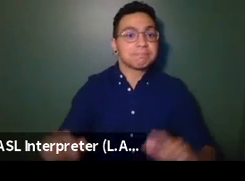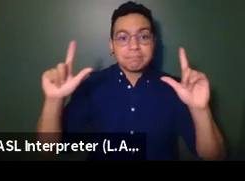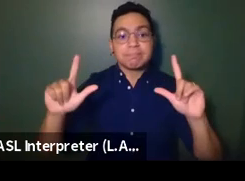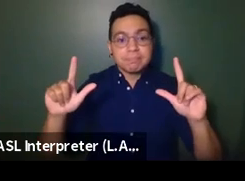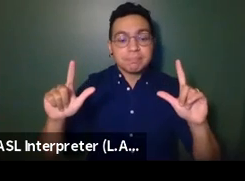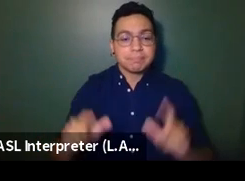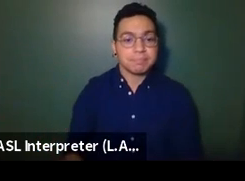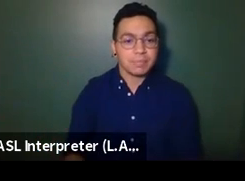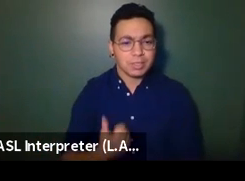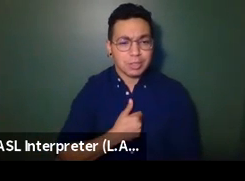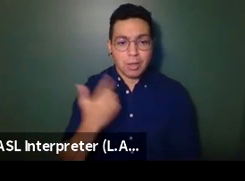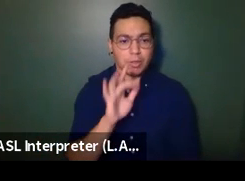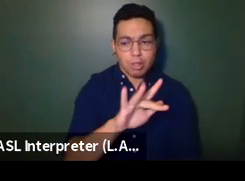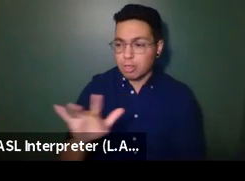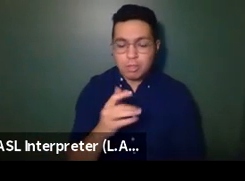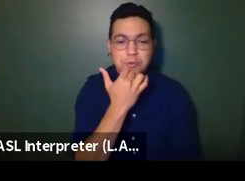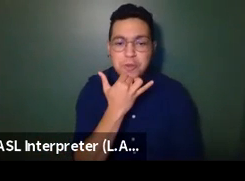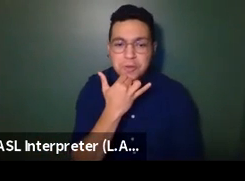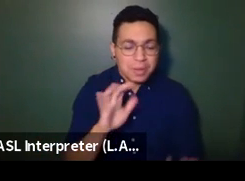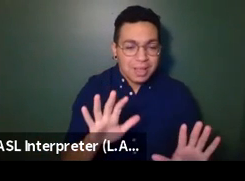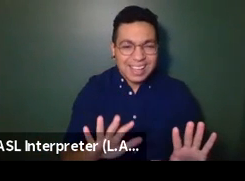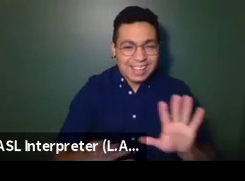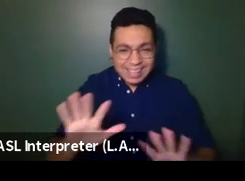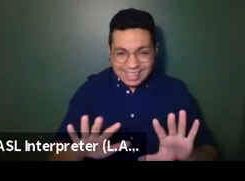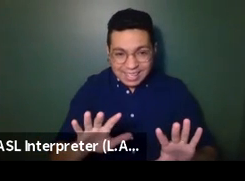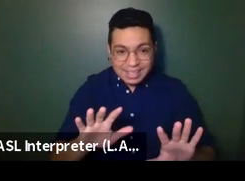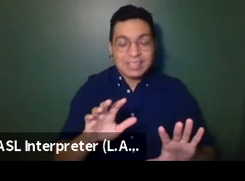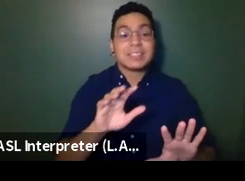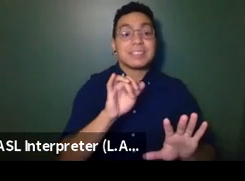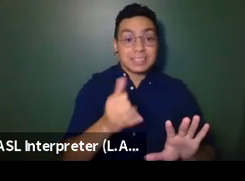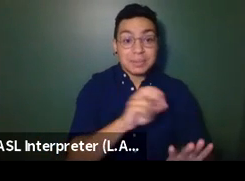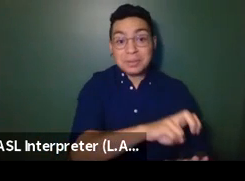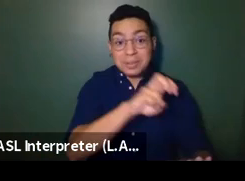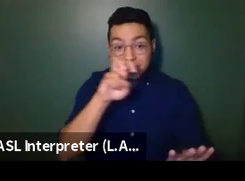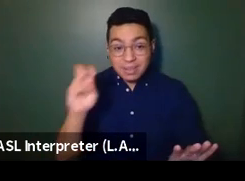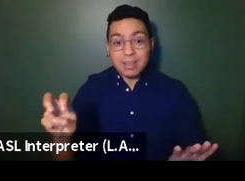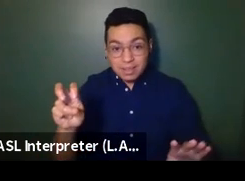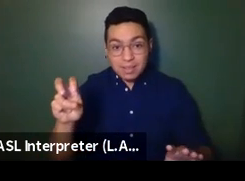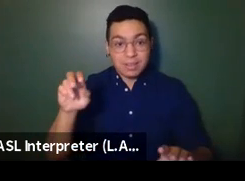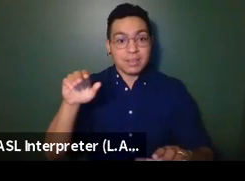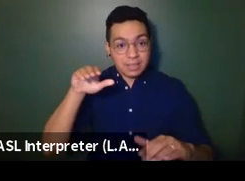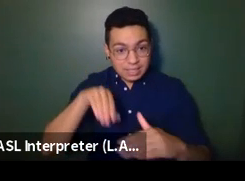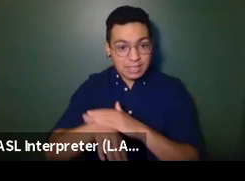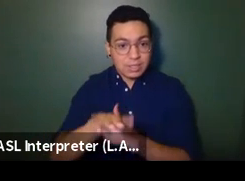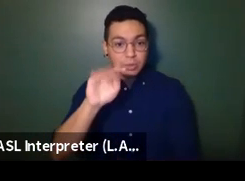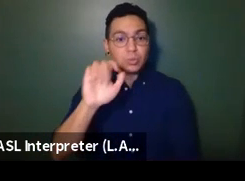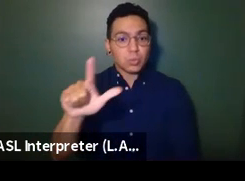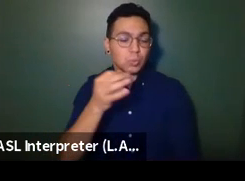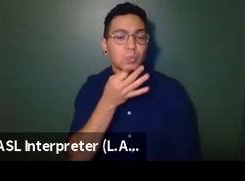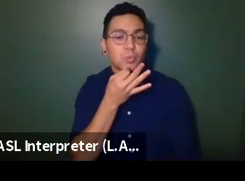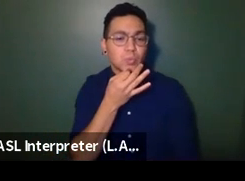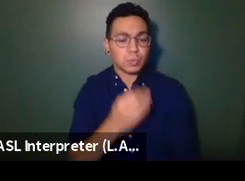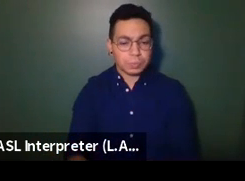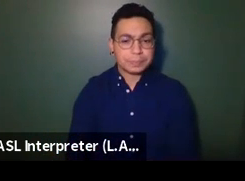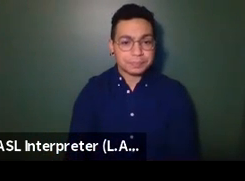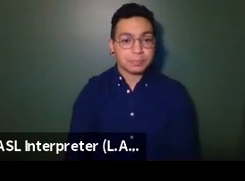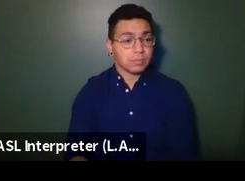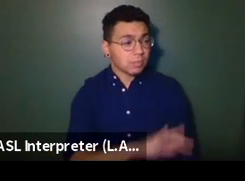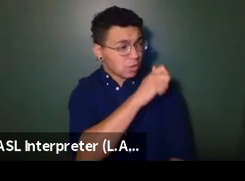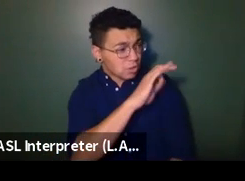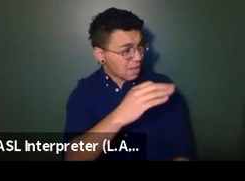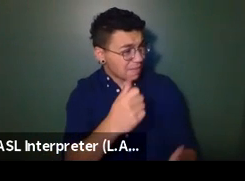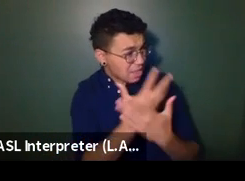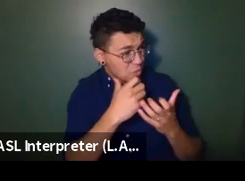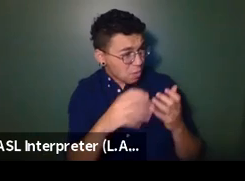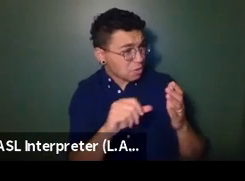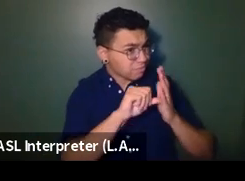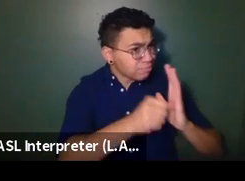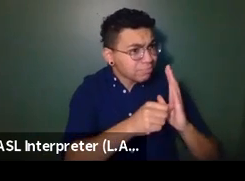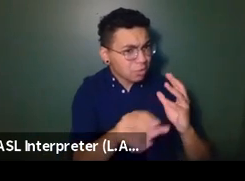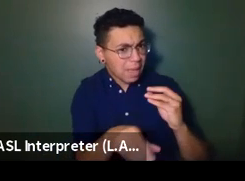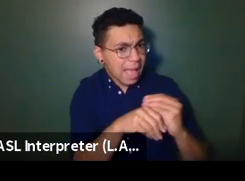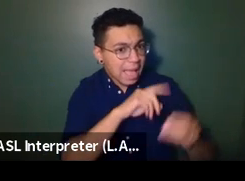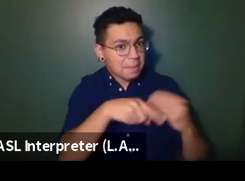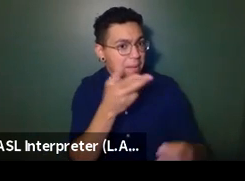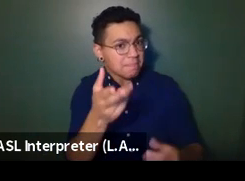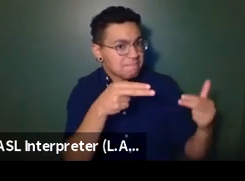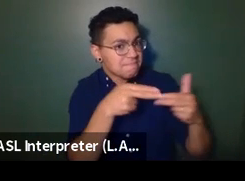Katherine Livick - ESD 112: Always click in the wrong window. We're going to click, going to jump over into the tool here in just a minute. Jeff, did you have anything to reiterate about the slide, we kind of mentioned this.